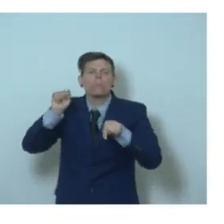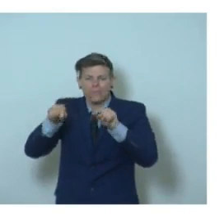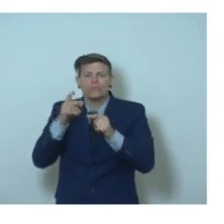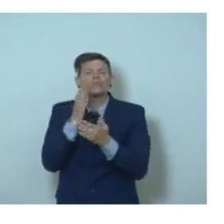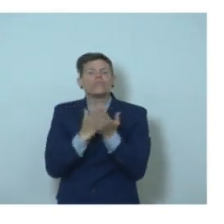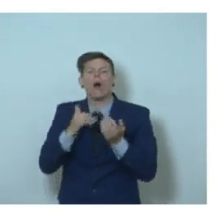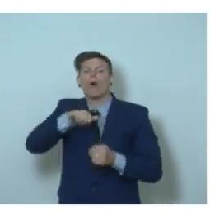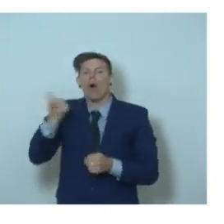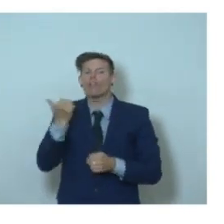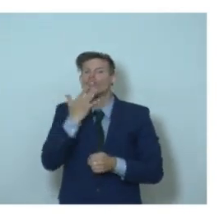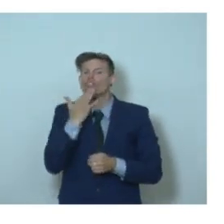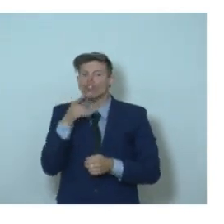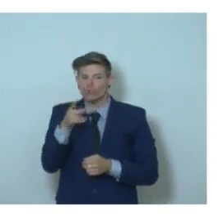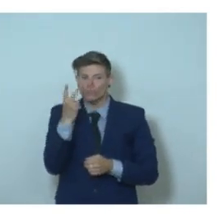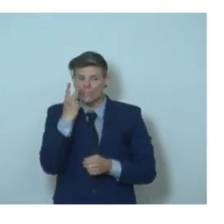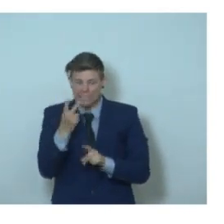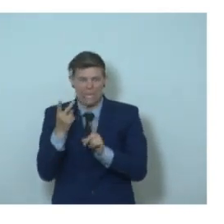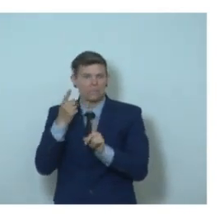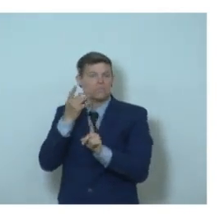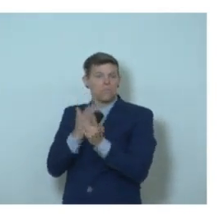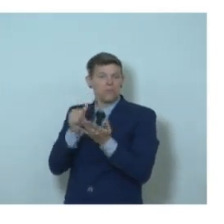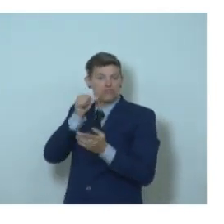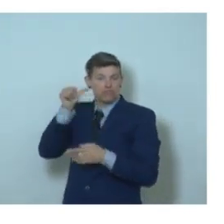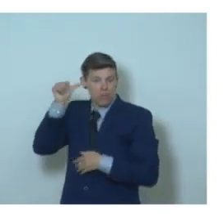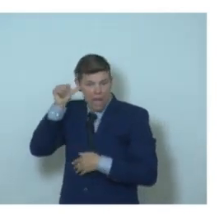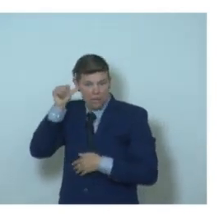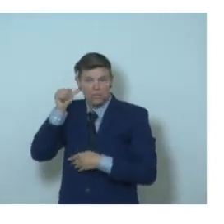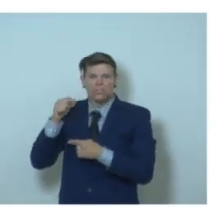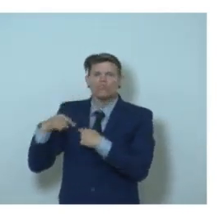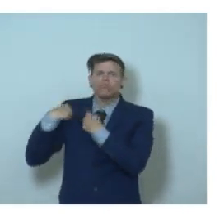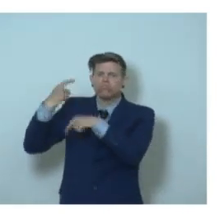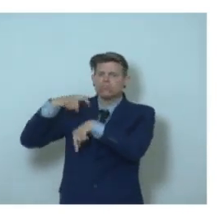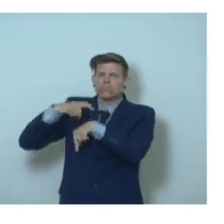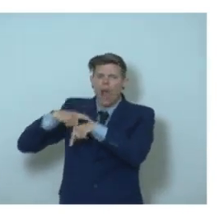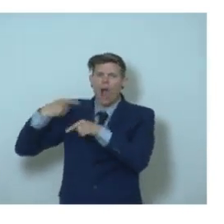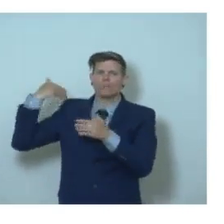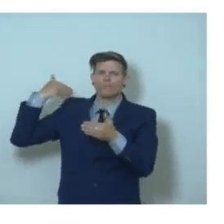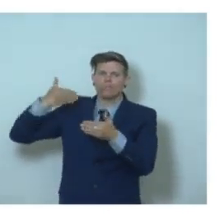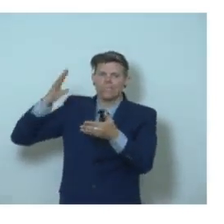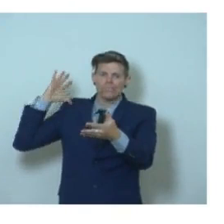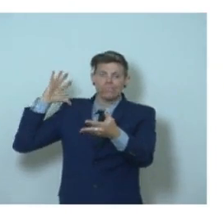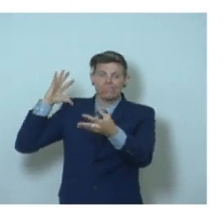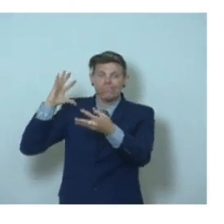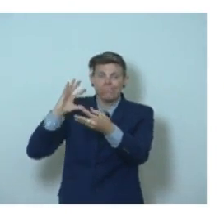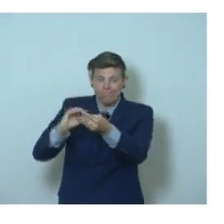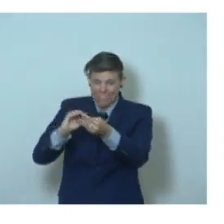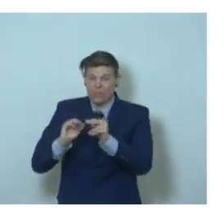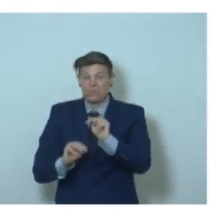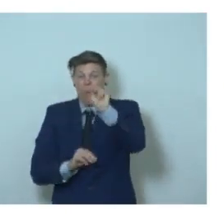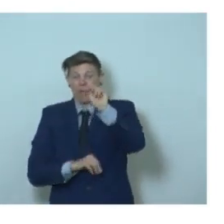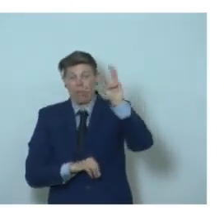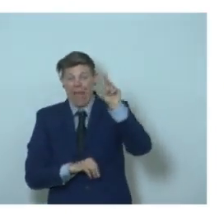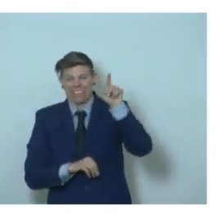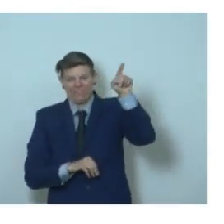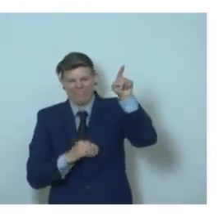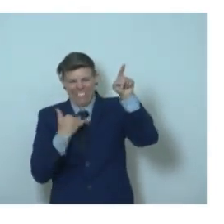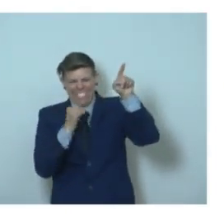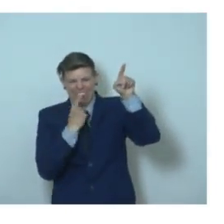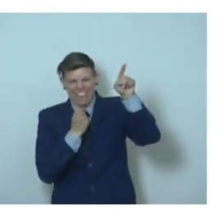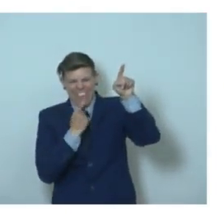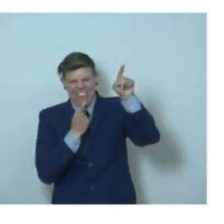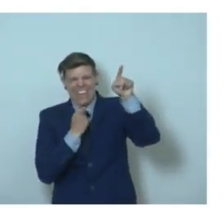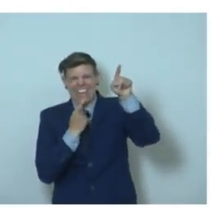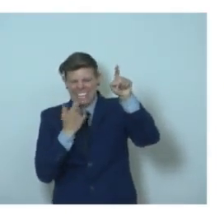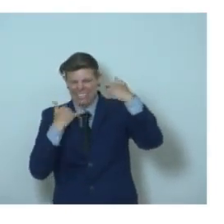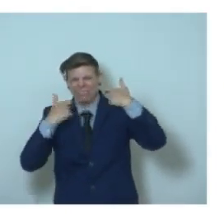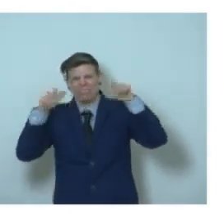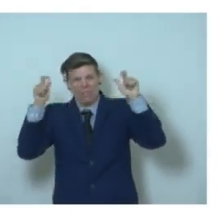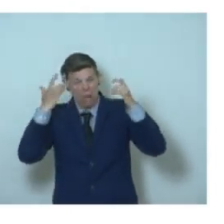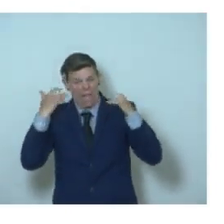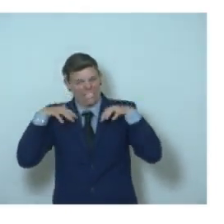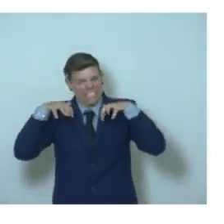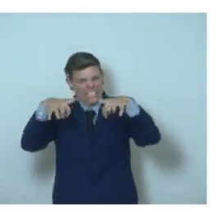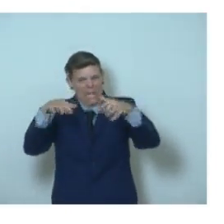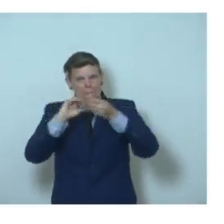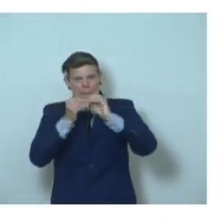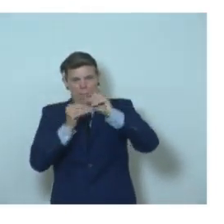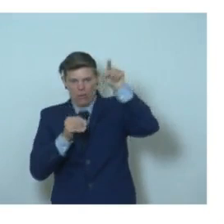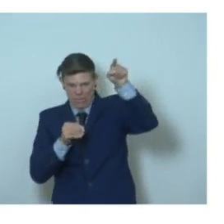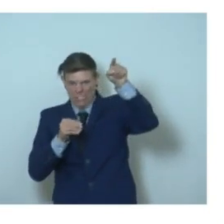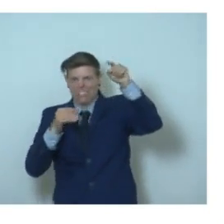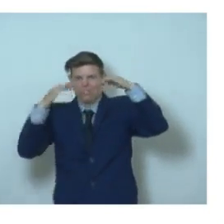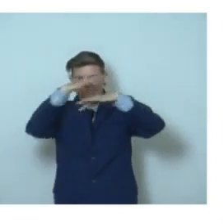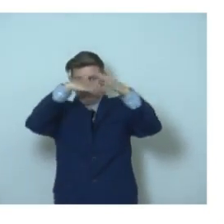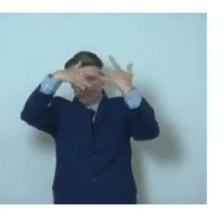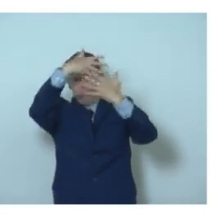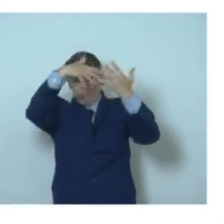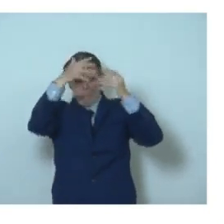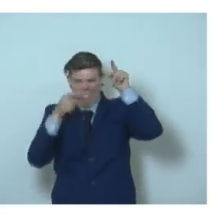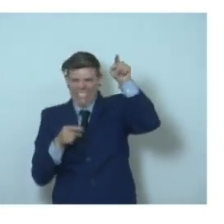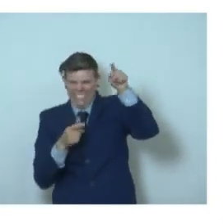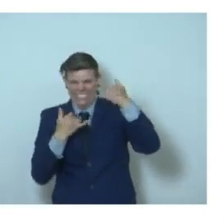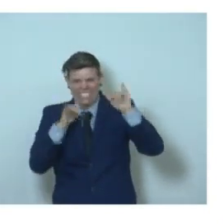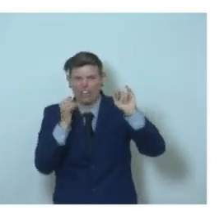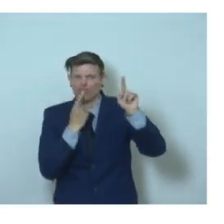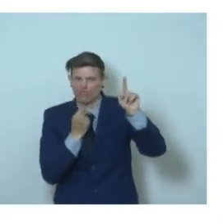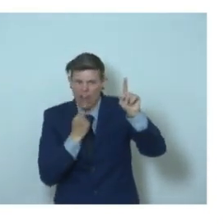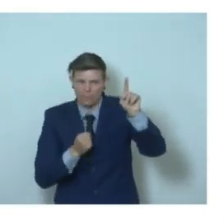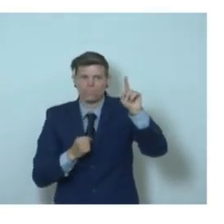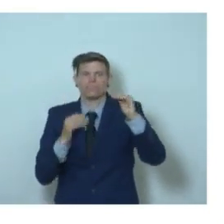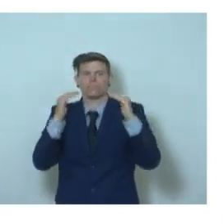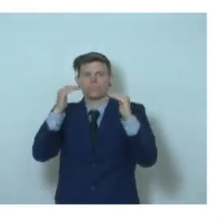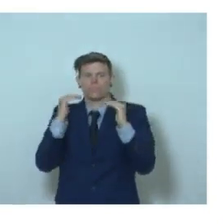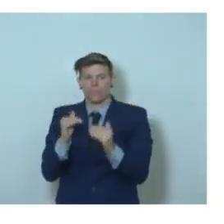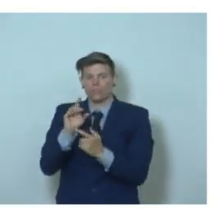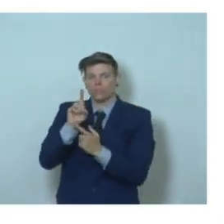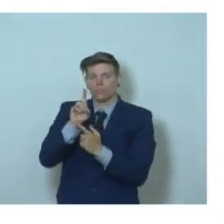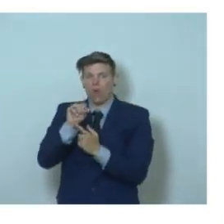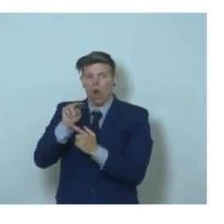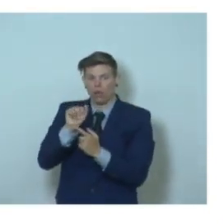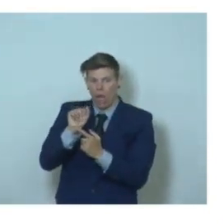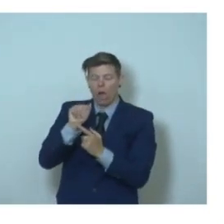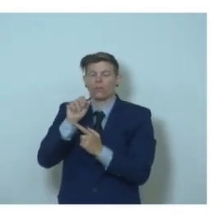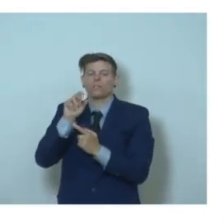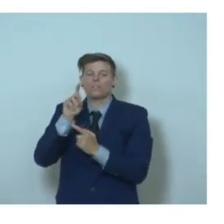SO AGAIN IF YOU THE HEAT MAP ASPECT OF THIS IF YOU LOOK AT IF YOU LOOK AT IT, YOU CAN SEE BOTH YESTERDAY AND OVER TIME THAT THAT NORTHWEST CORNER OF THE STATE IS STILL A BIG AREA FOR